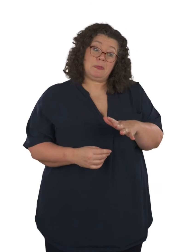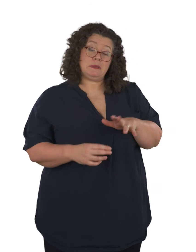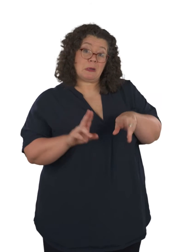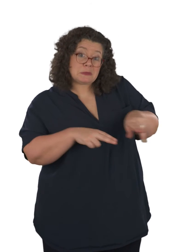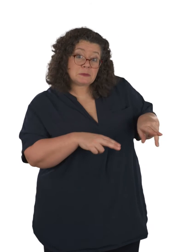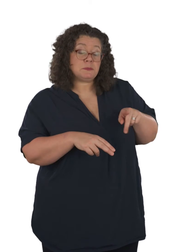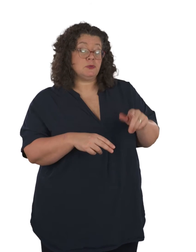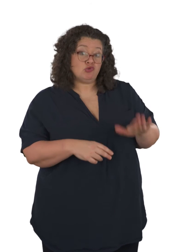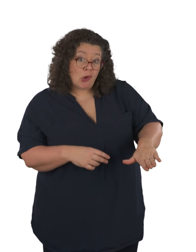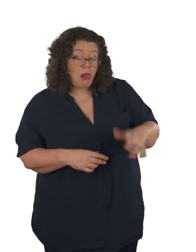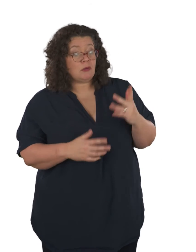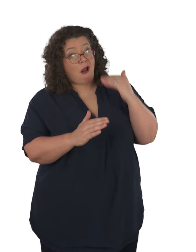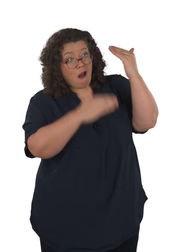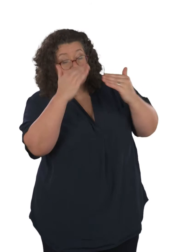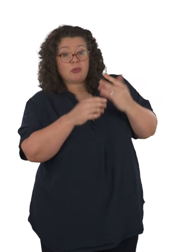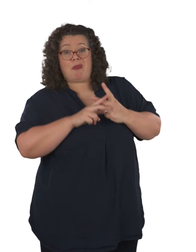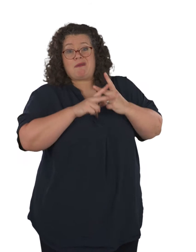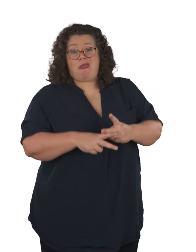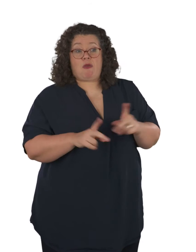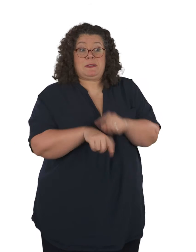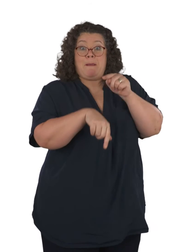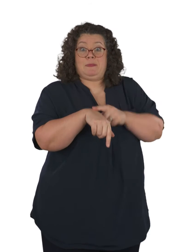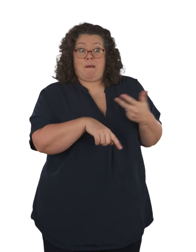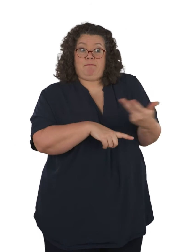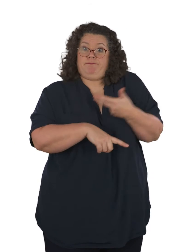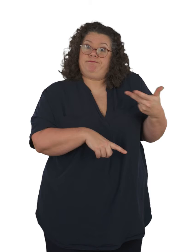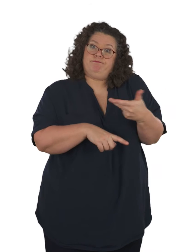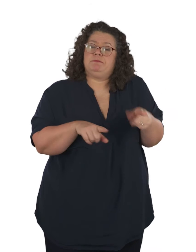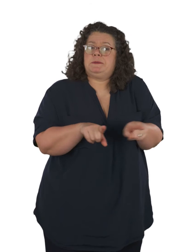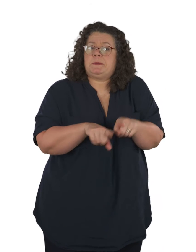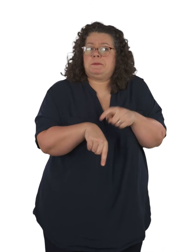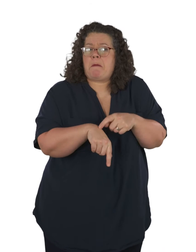Councils might do a child, adult, and carer assessment at the same time.